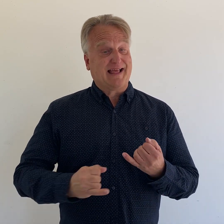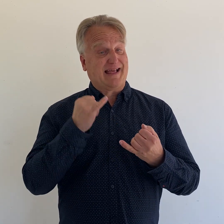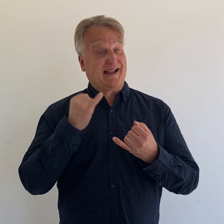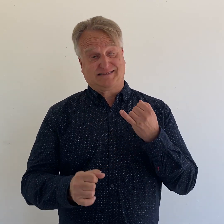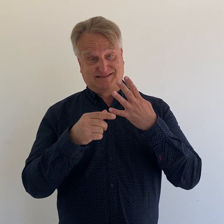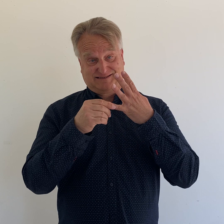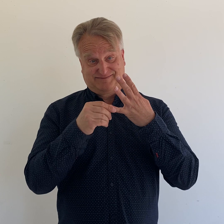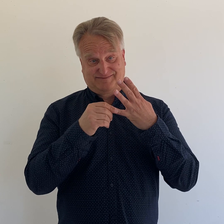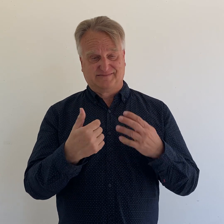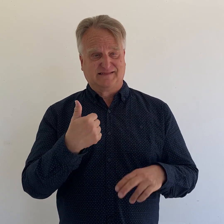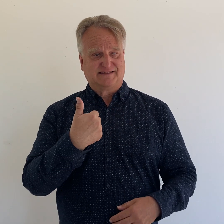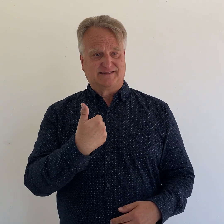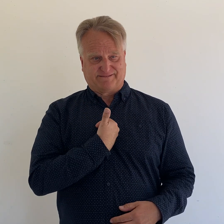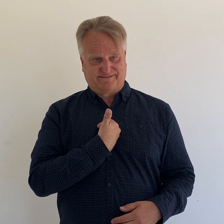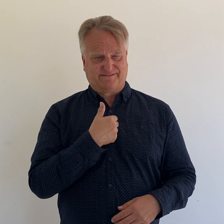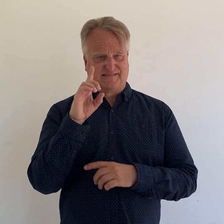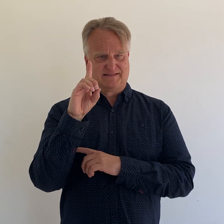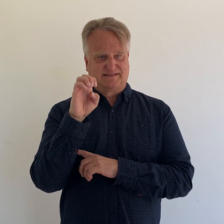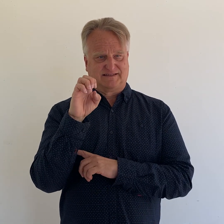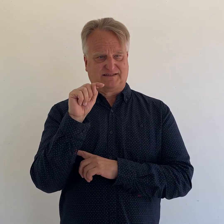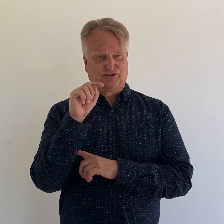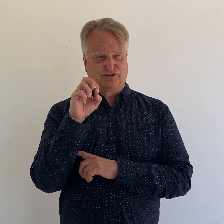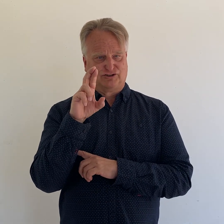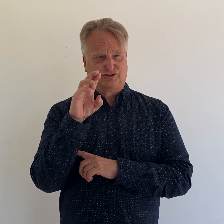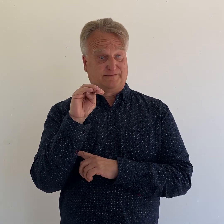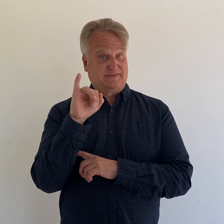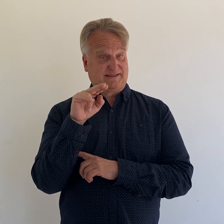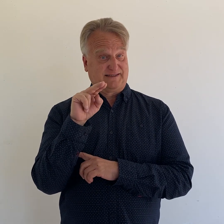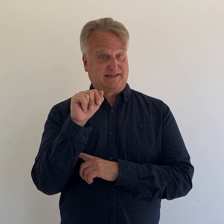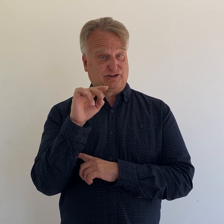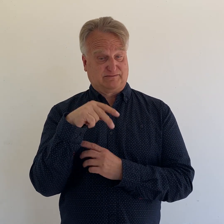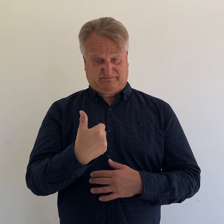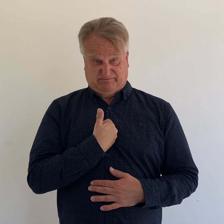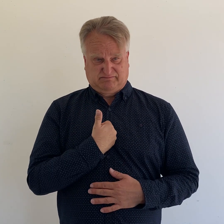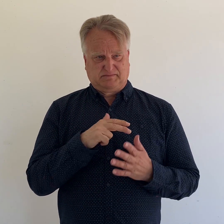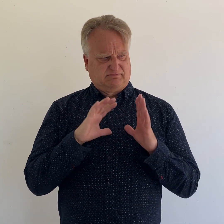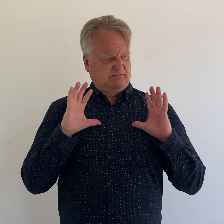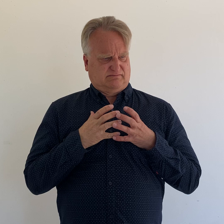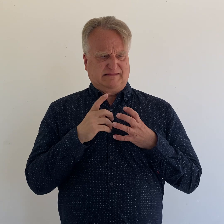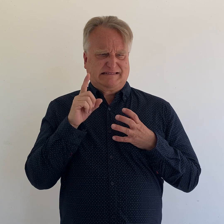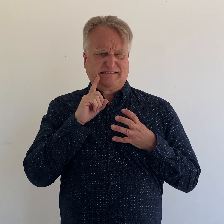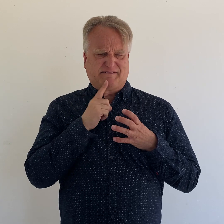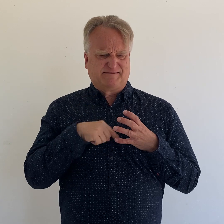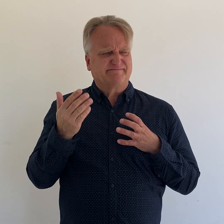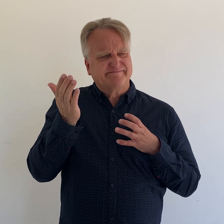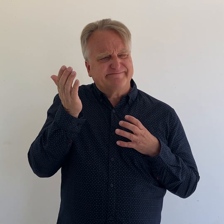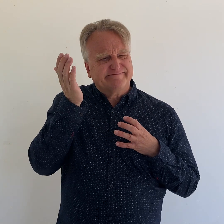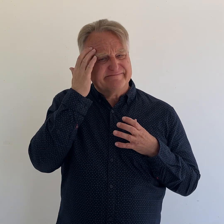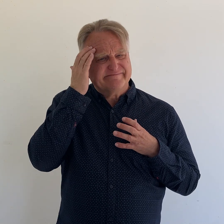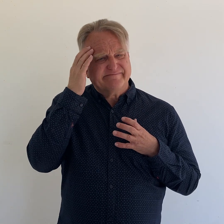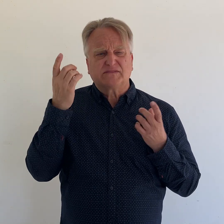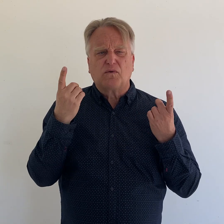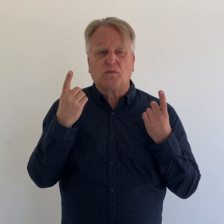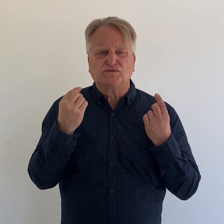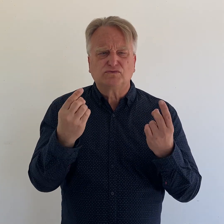Finally, self-determination is another important value for the Deaf community.